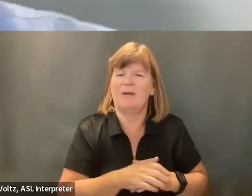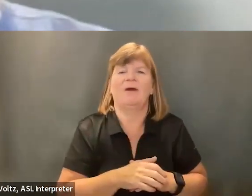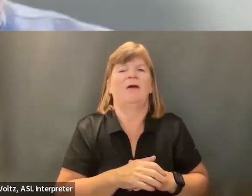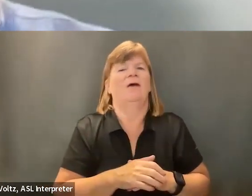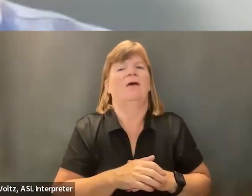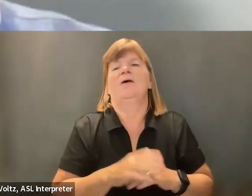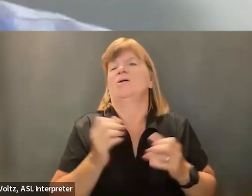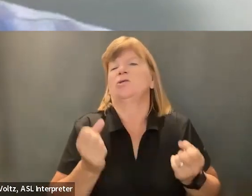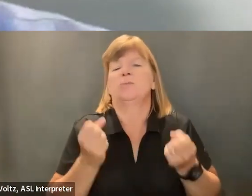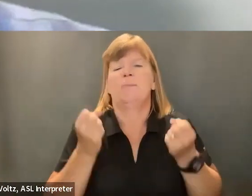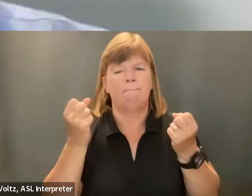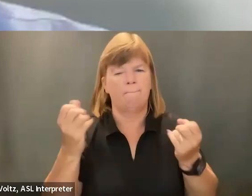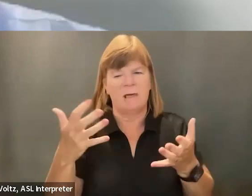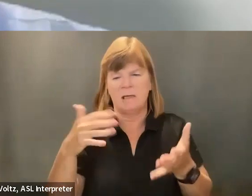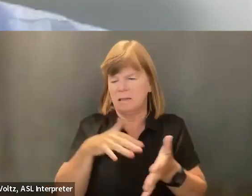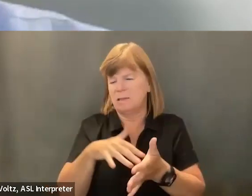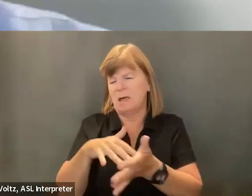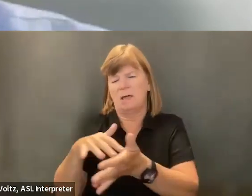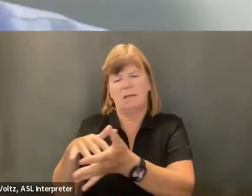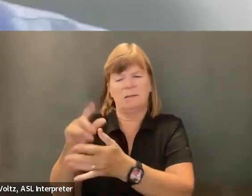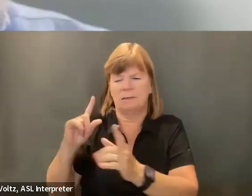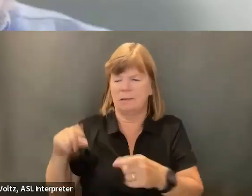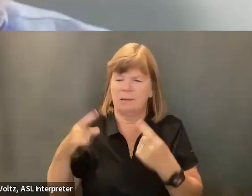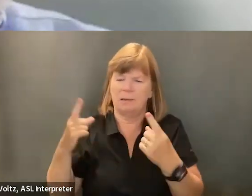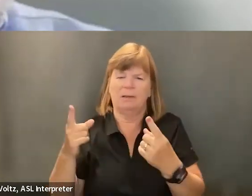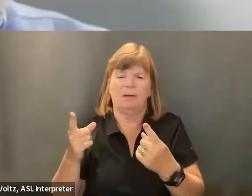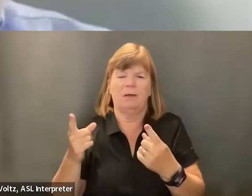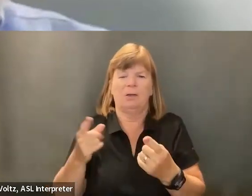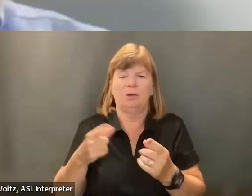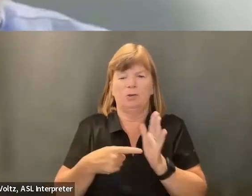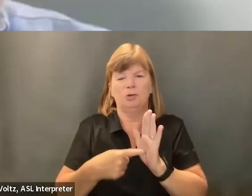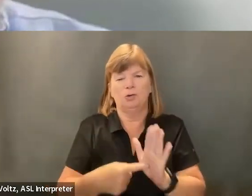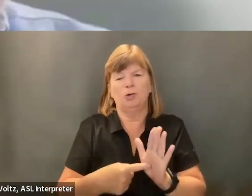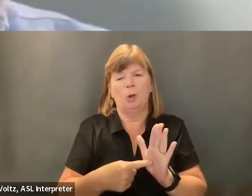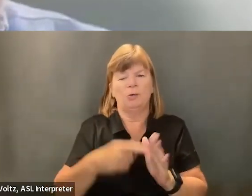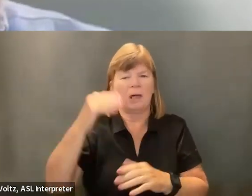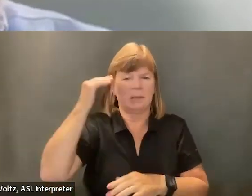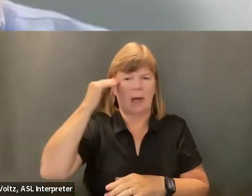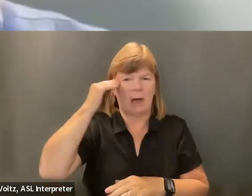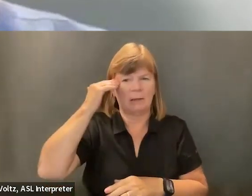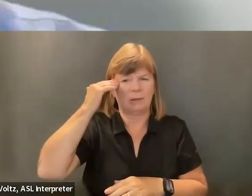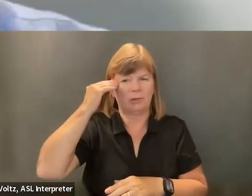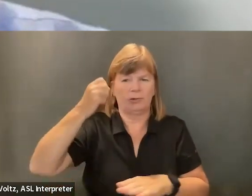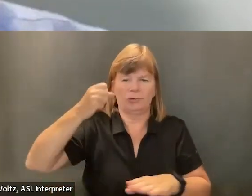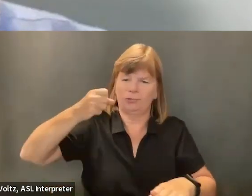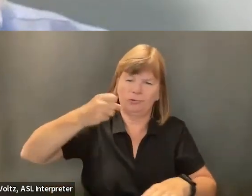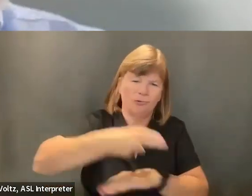number of studies that show that that knowledge trumps ability all right trumps general language